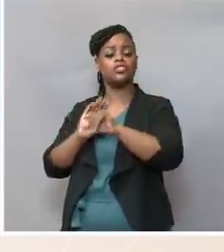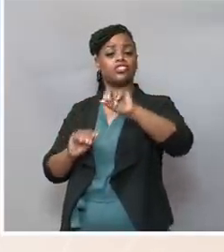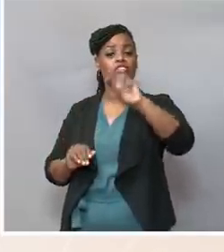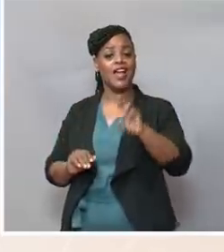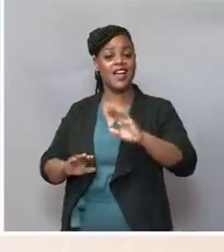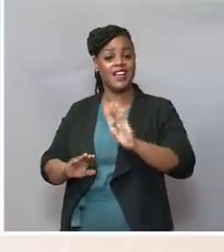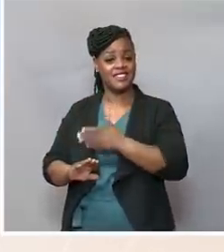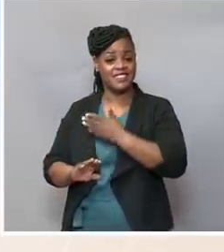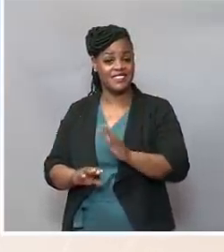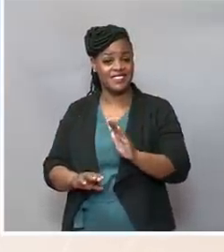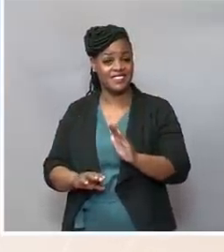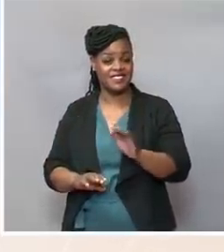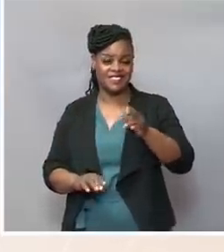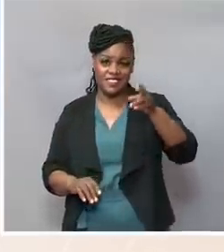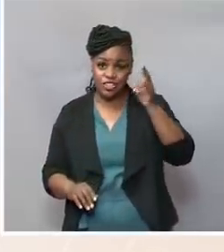is going to render us a selection.